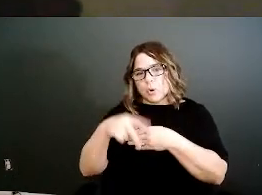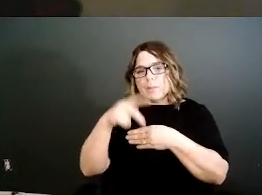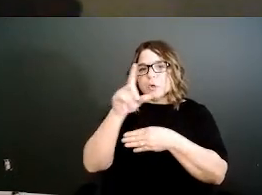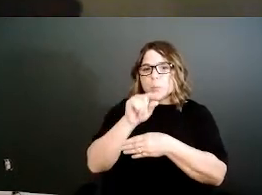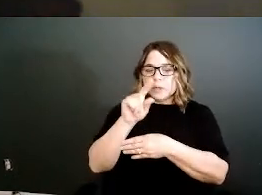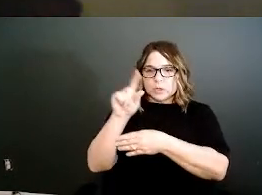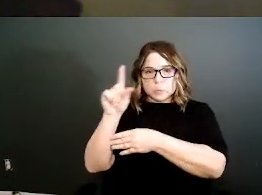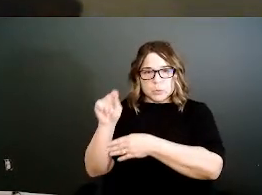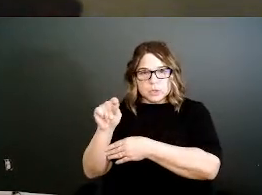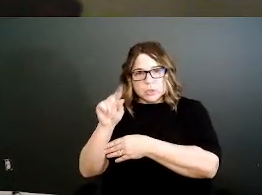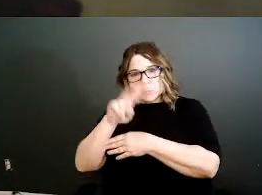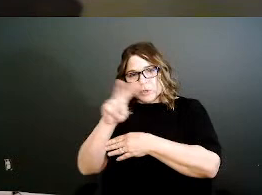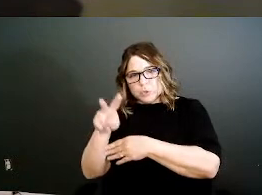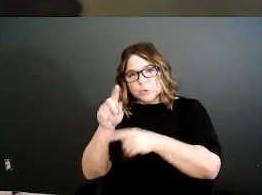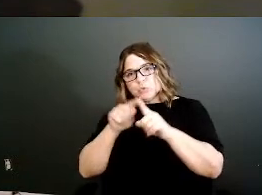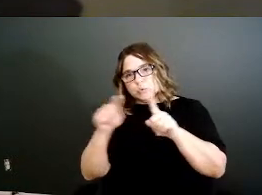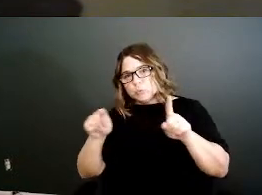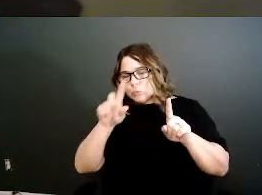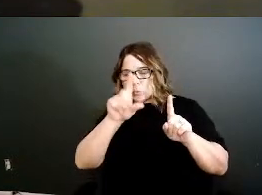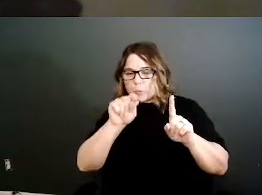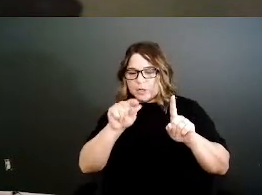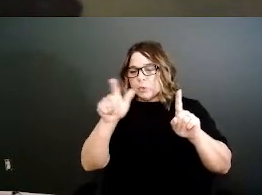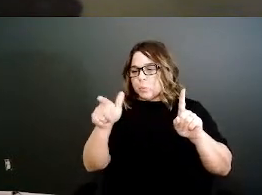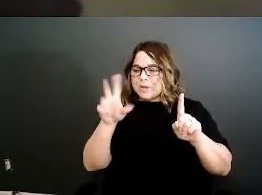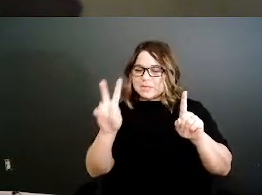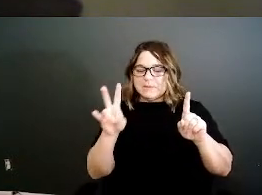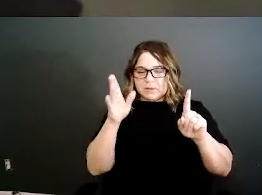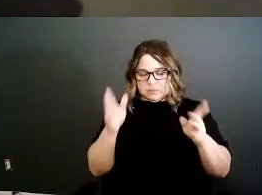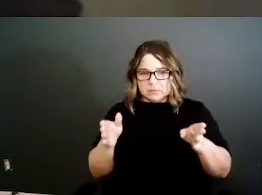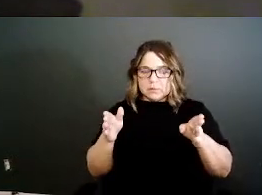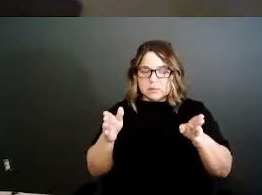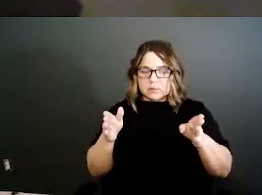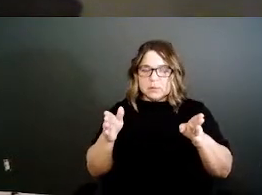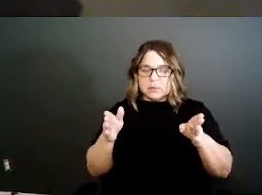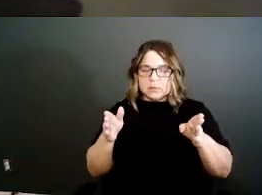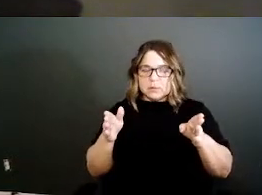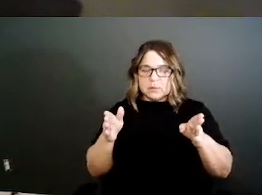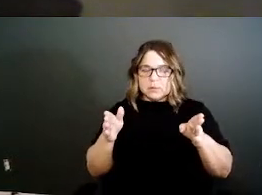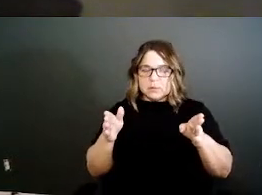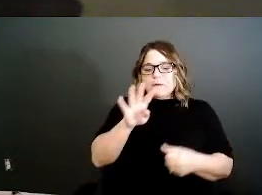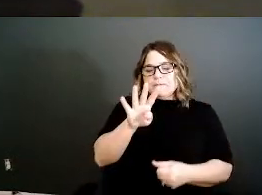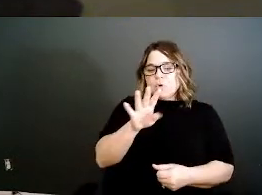SEEING NONE, THE CLERK WILL CALL THE ROLL. ≫ Clerk: COUNCIL MEMBER PALMISANO. ≫ COUNCIL MEMBER PALMISANO: AYE. ≫ Clerk: COUNCIL MEMBER GORDON. ≫ COUNCIL MEMBER GORDON: AYE. ≫ Clerk: COUNCIL MEMBER CANO.